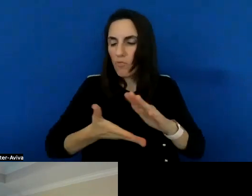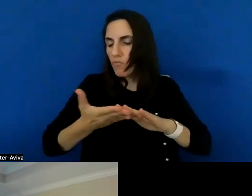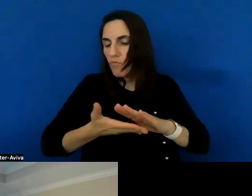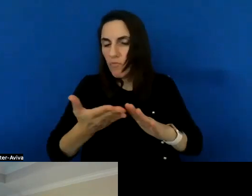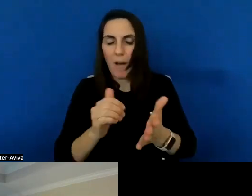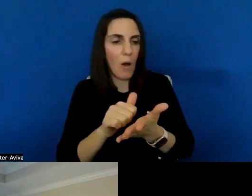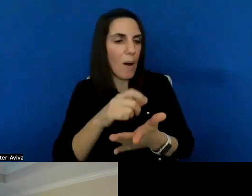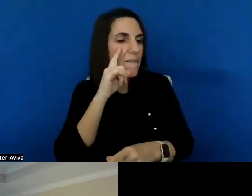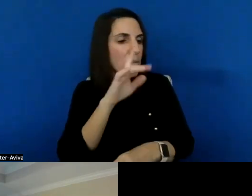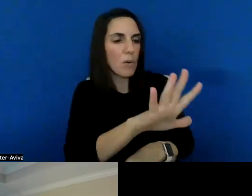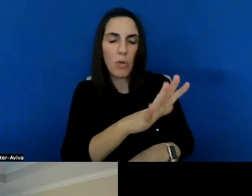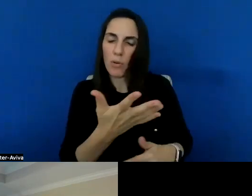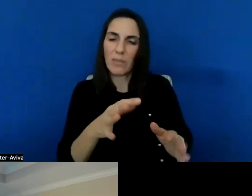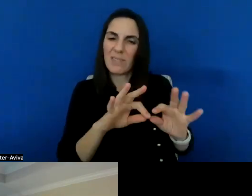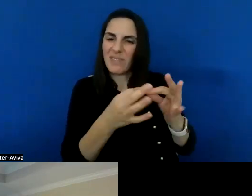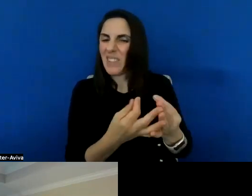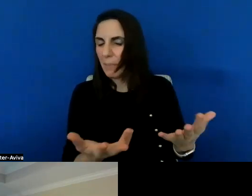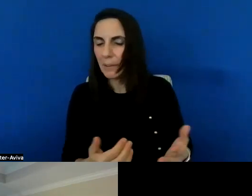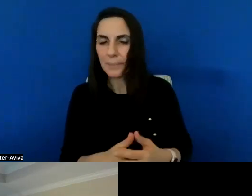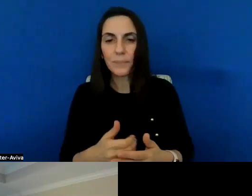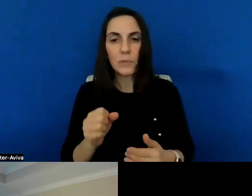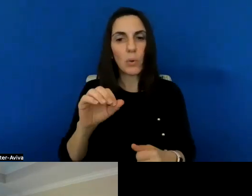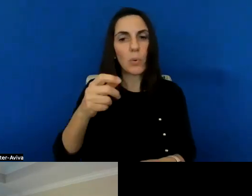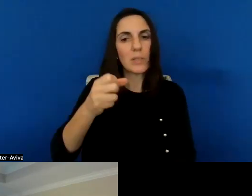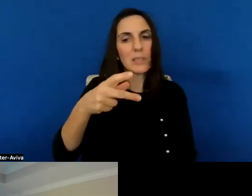one it's a Spencer we've been 11:08:53 Carrying him for how you've been